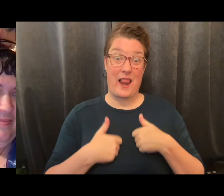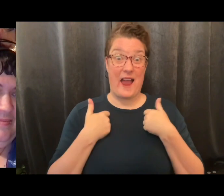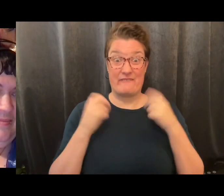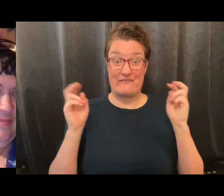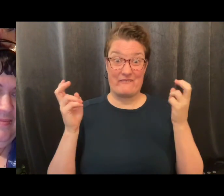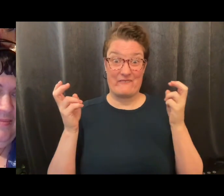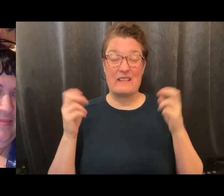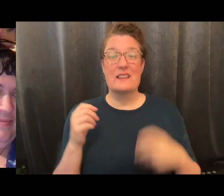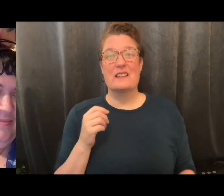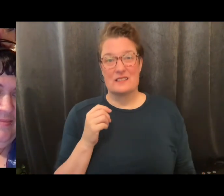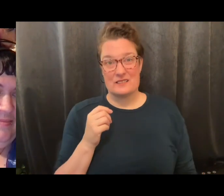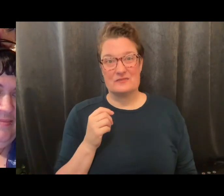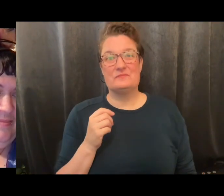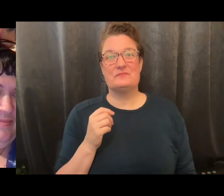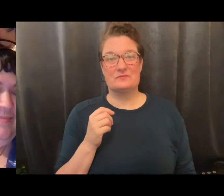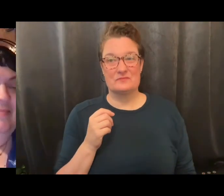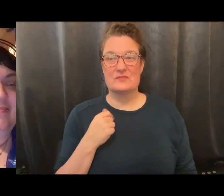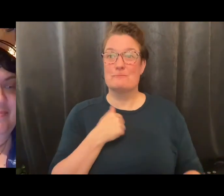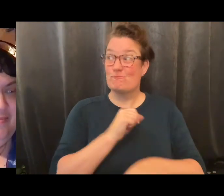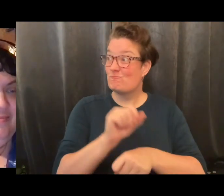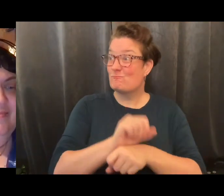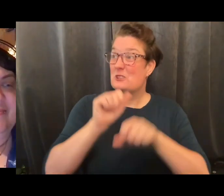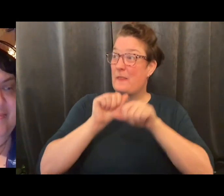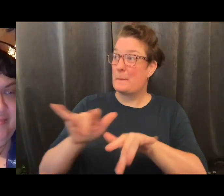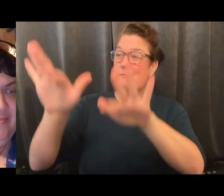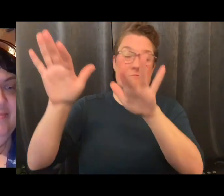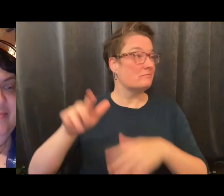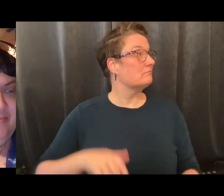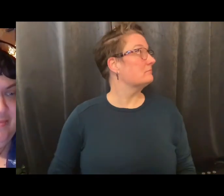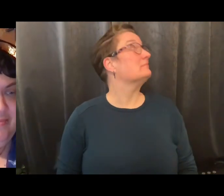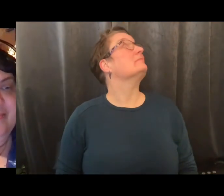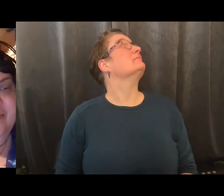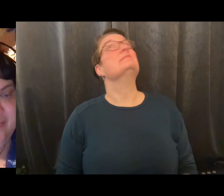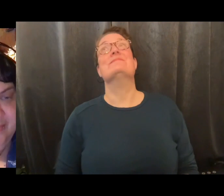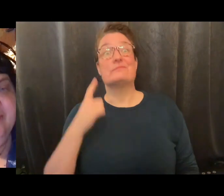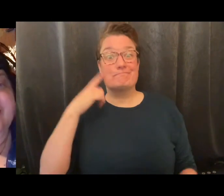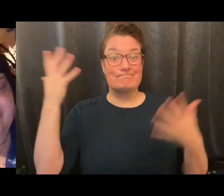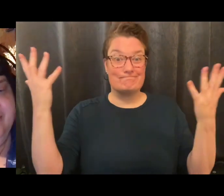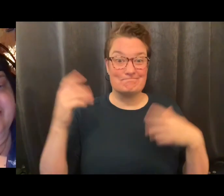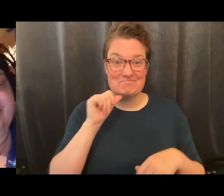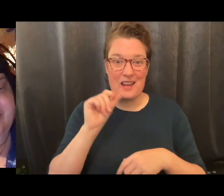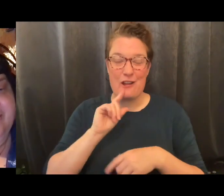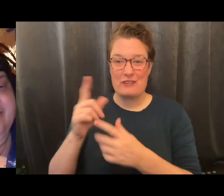send out things into the ether and you don't get a lot back necessarily. So, it's great to hear. Yeah.